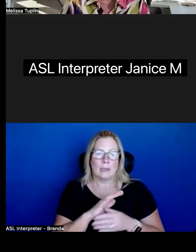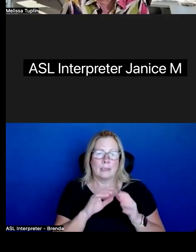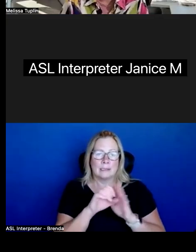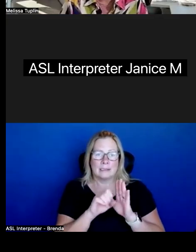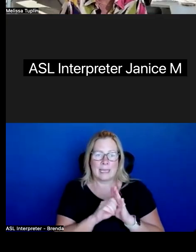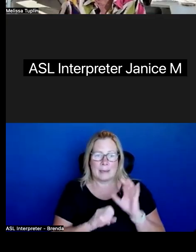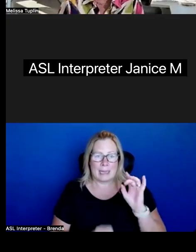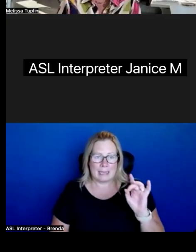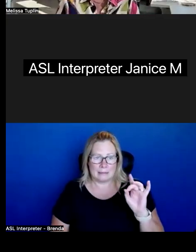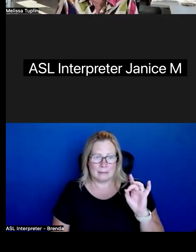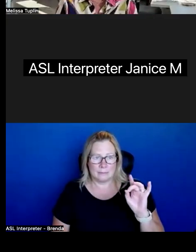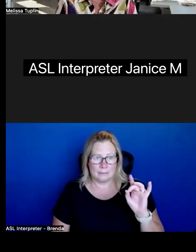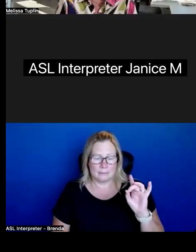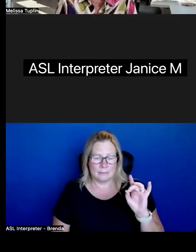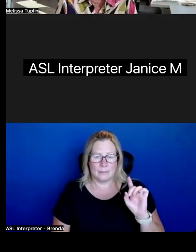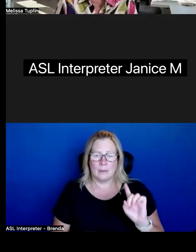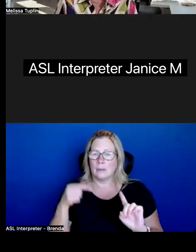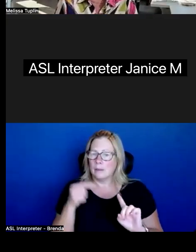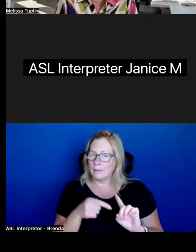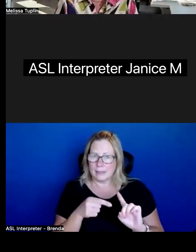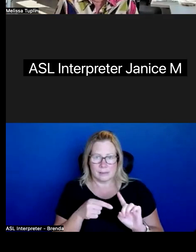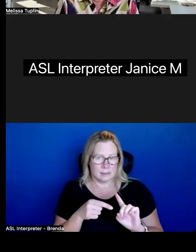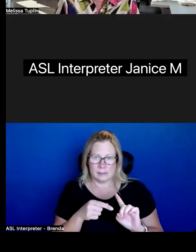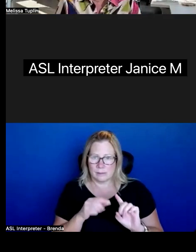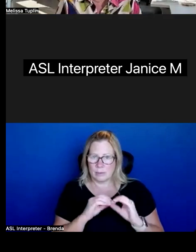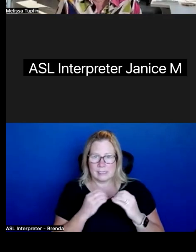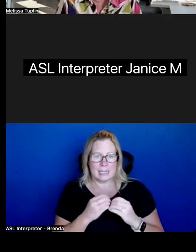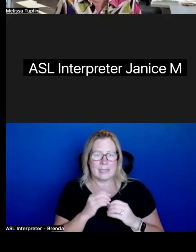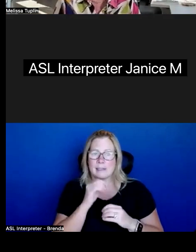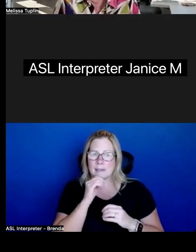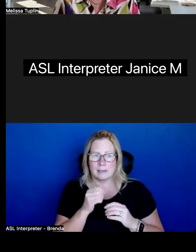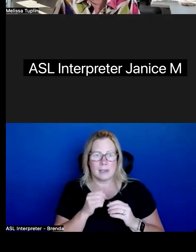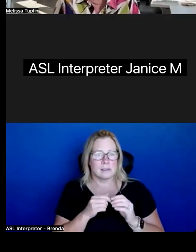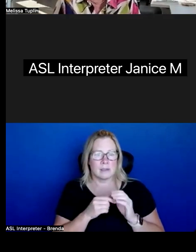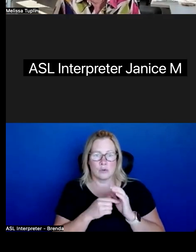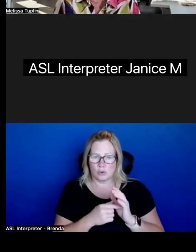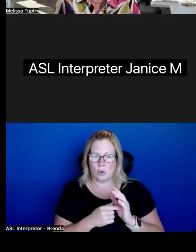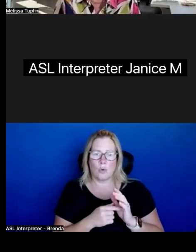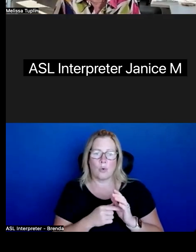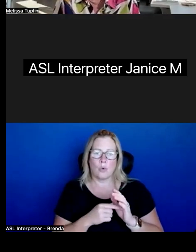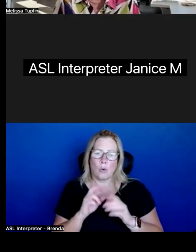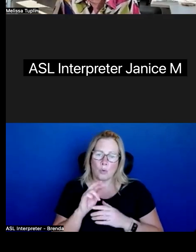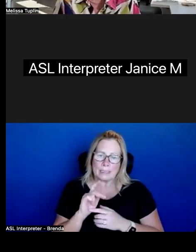This organization does not present significant risk to its financial viability or unexplained